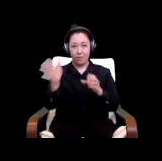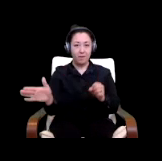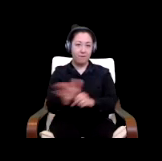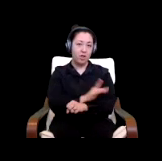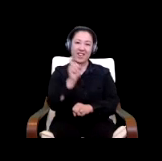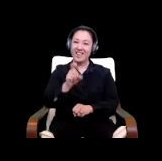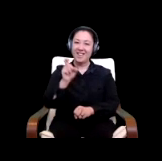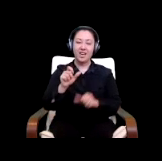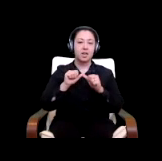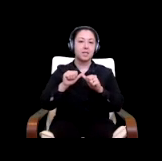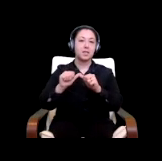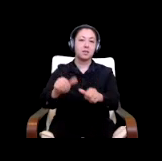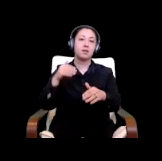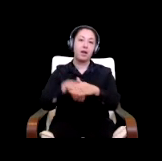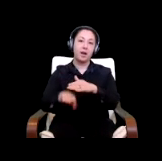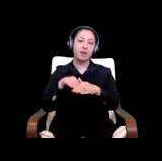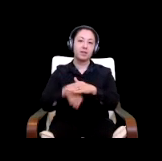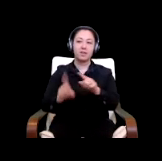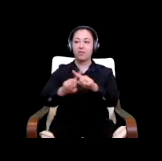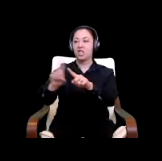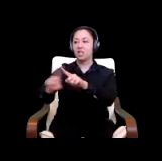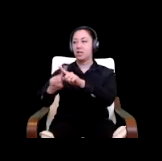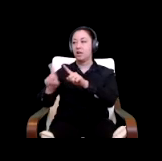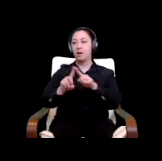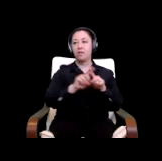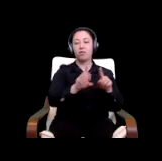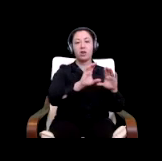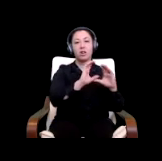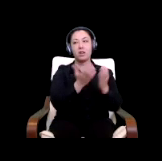in the different classrooms and settings.